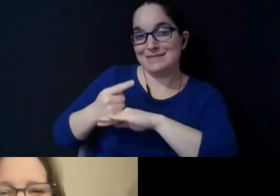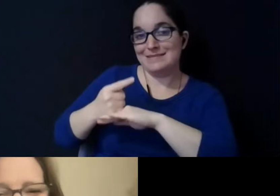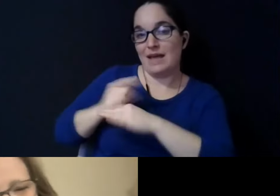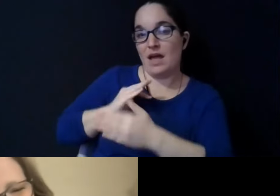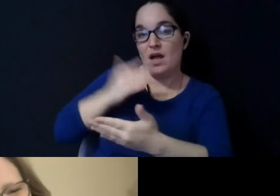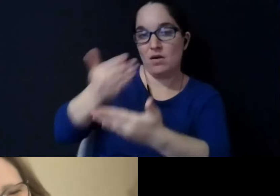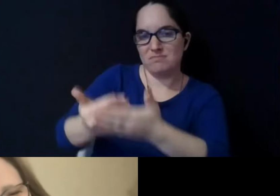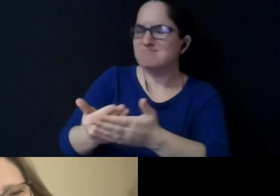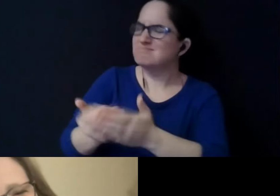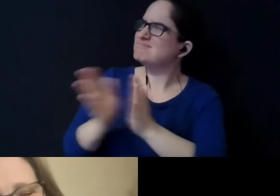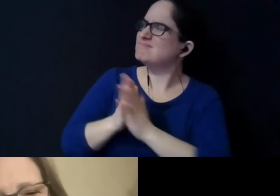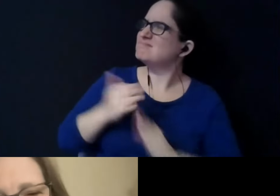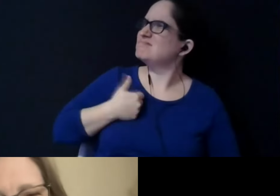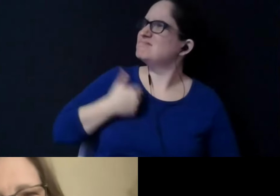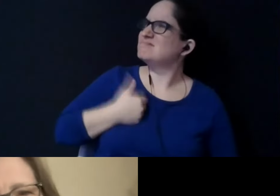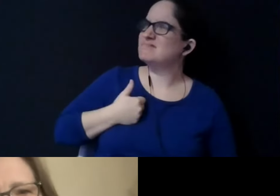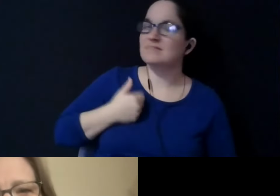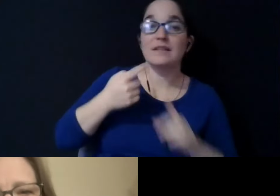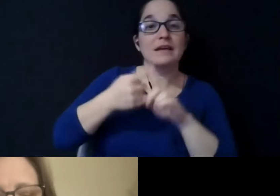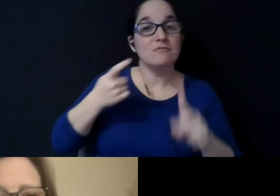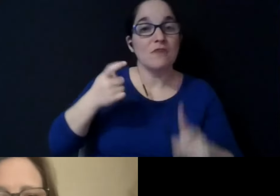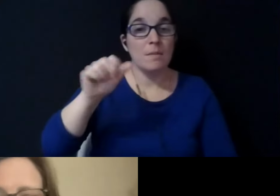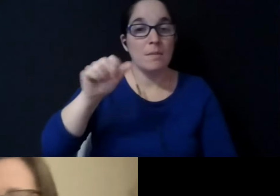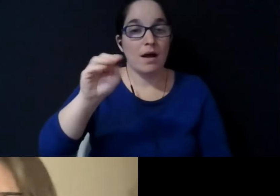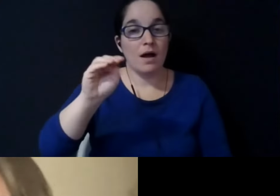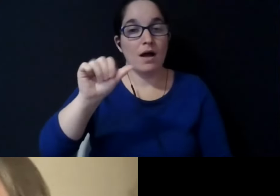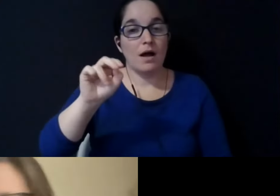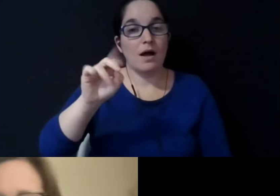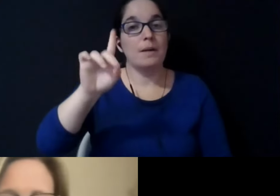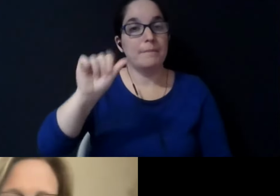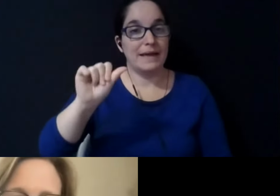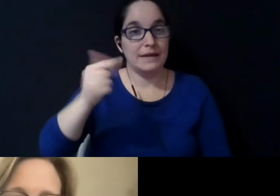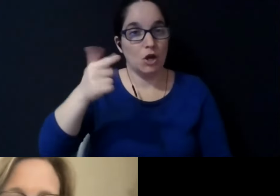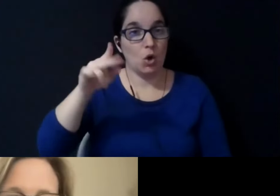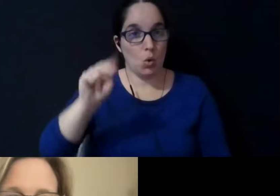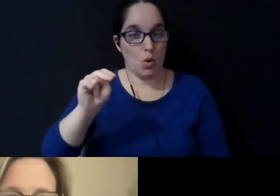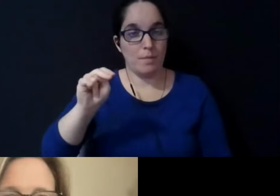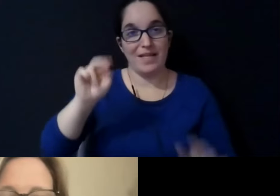It's the first line from Amanda Gorman's poem, The Hill We Climb. I thought it would be a fun one if